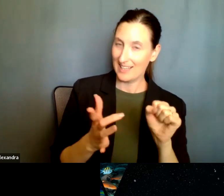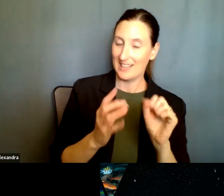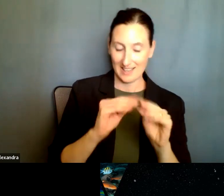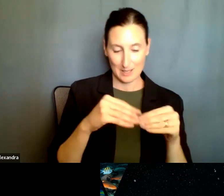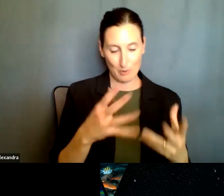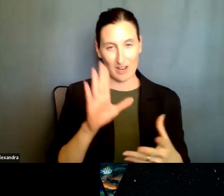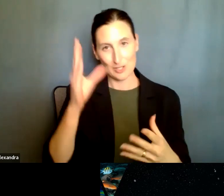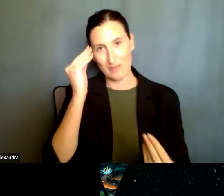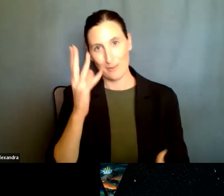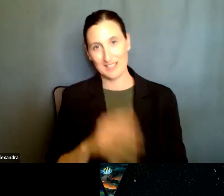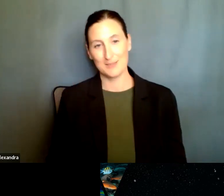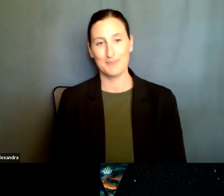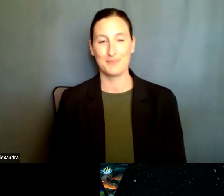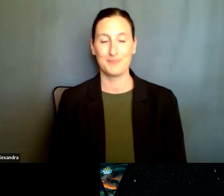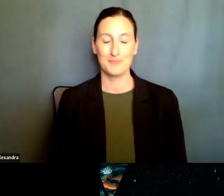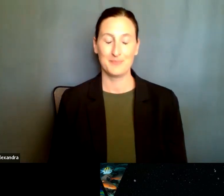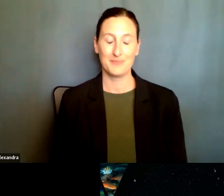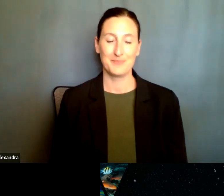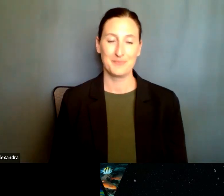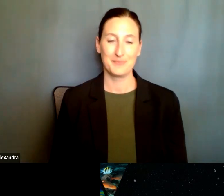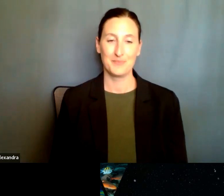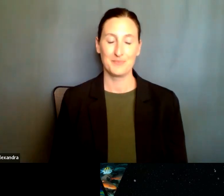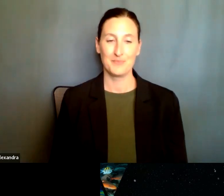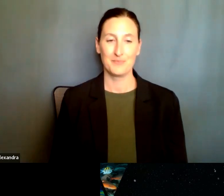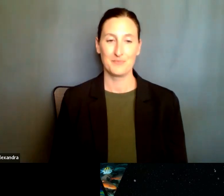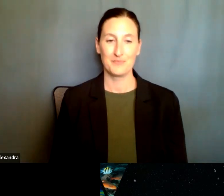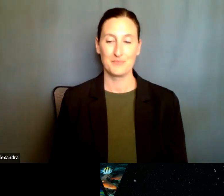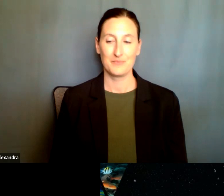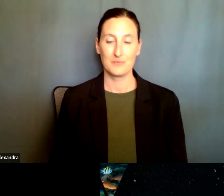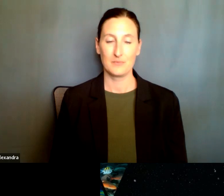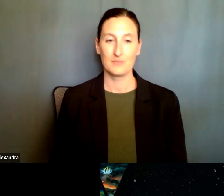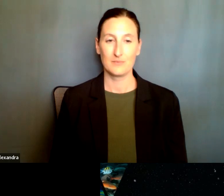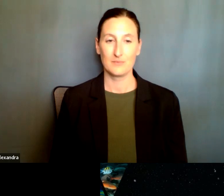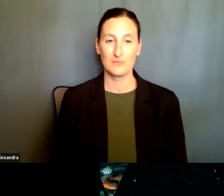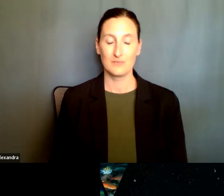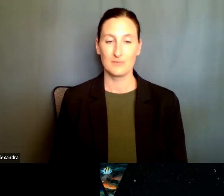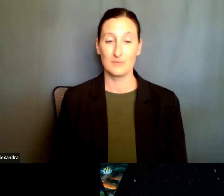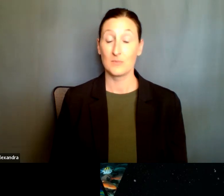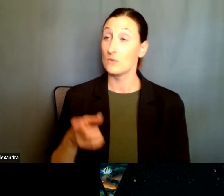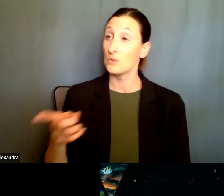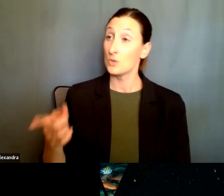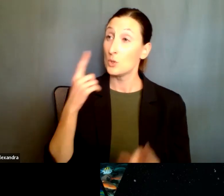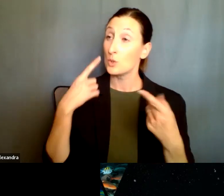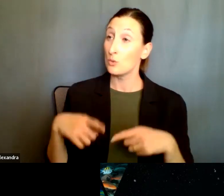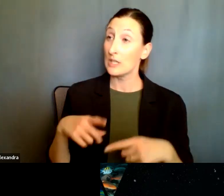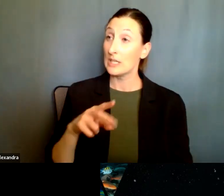Samantha Brewton Hunter: Do you agree that NSF and the community can gain from their benefits on